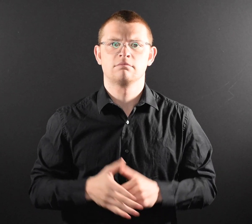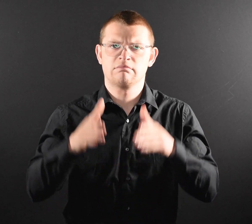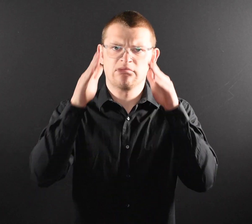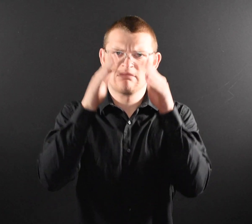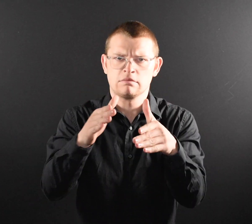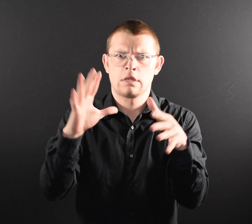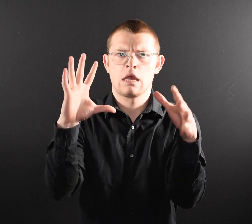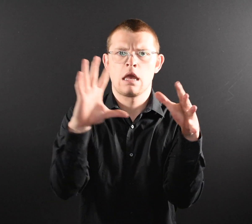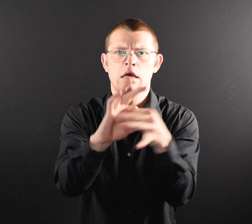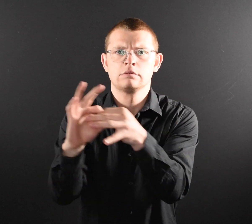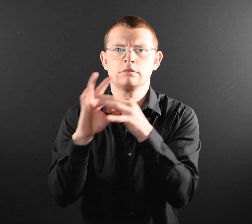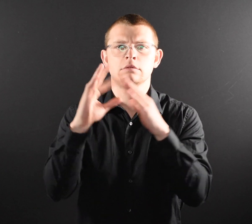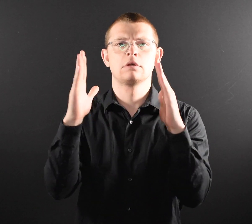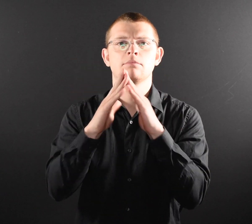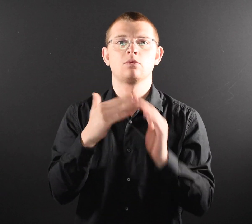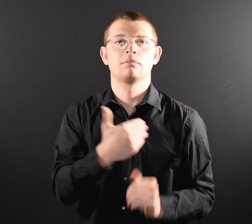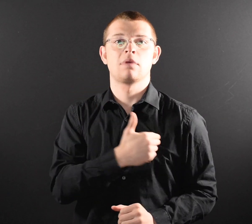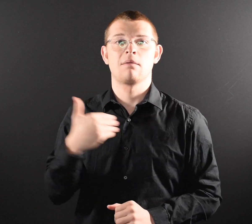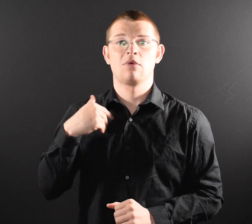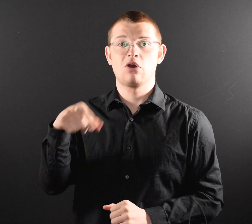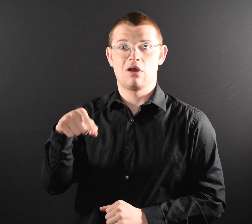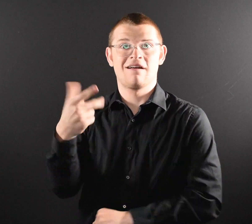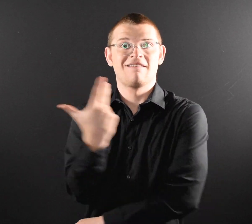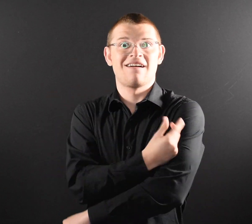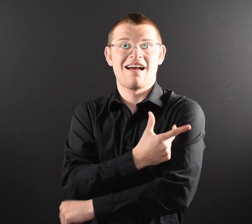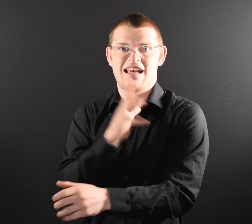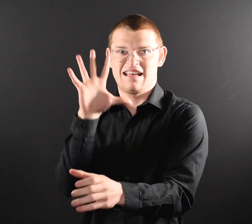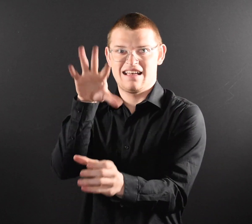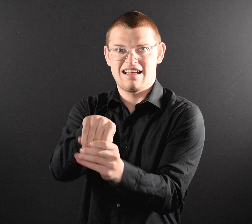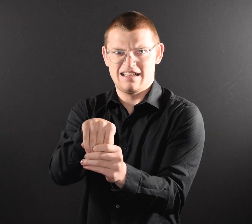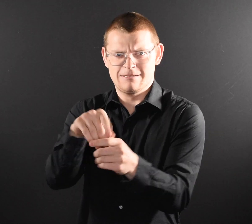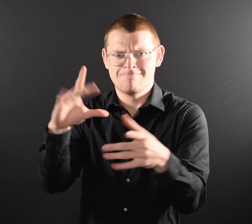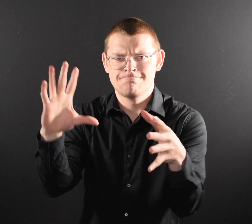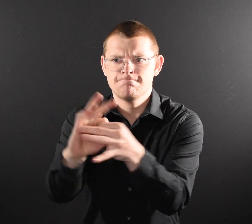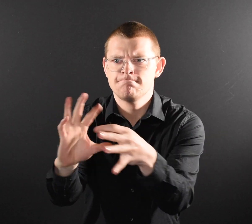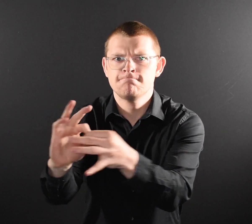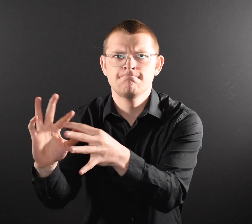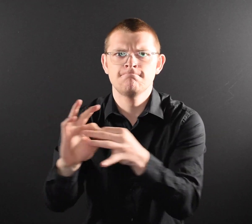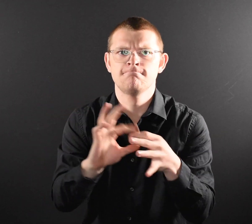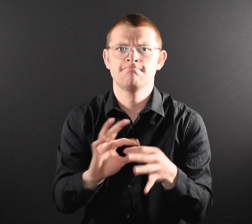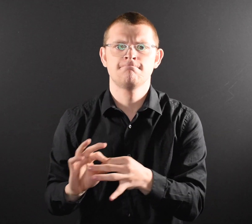Connect focus community members with vaccines in their communities o